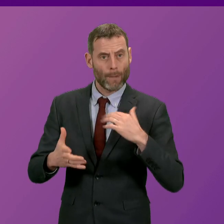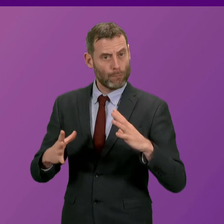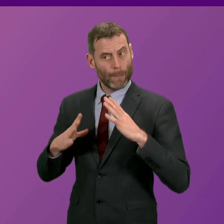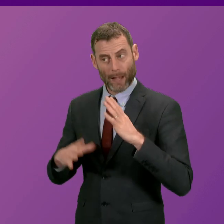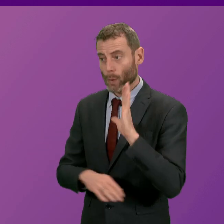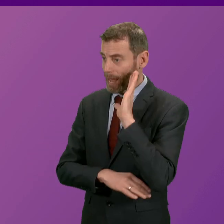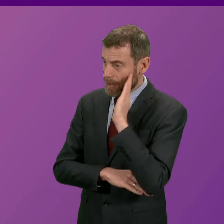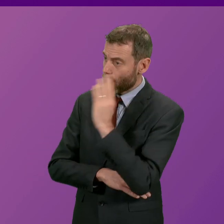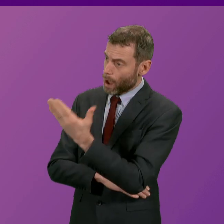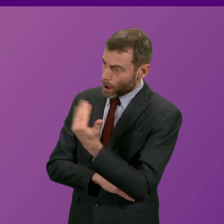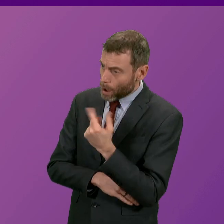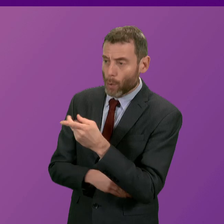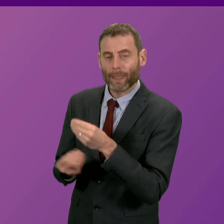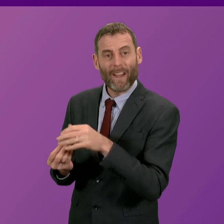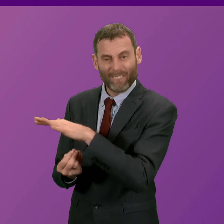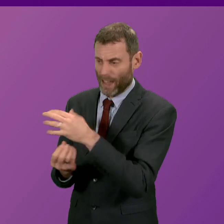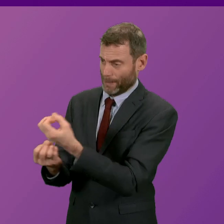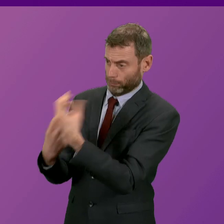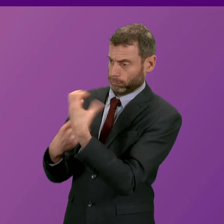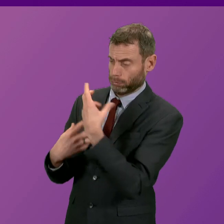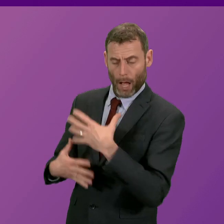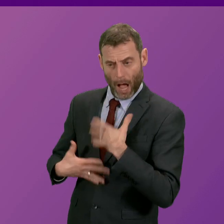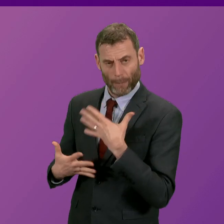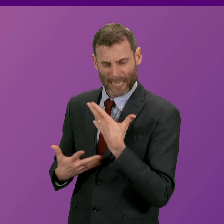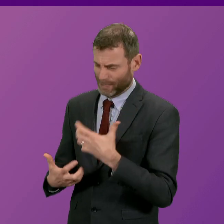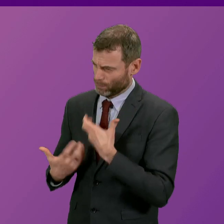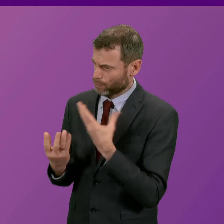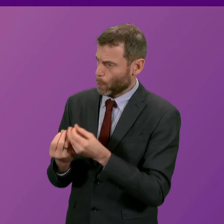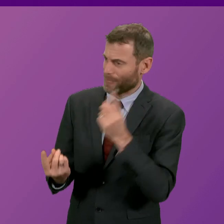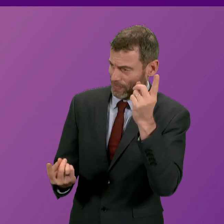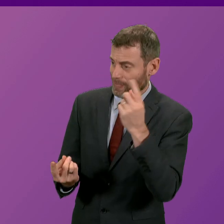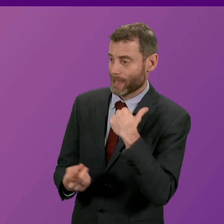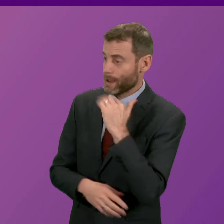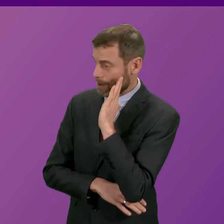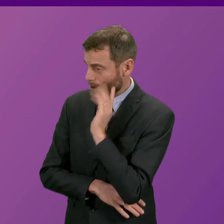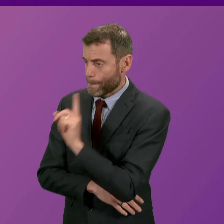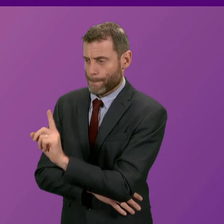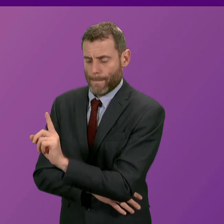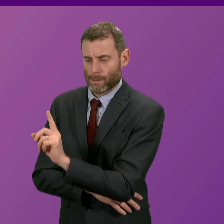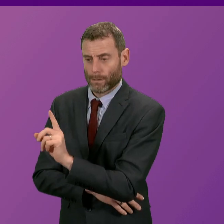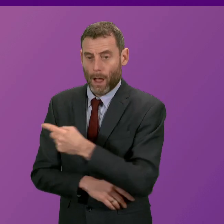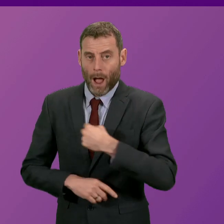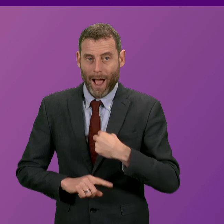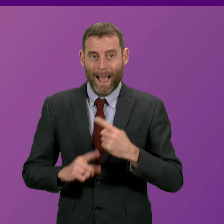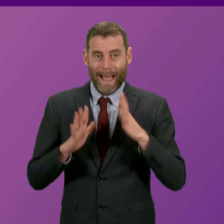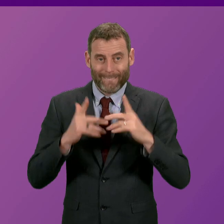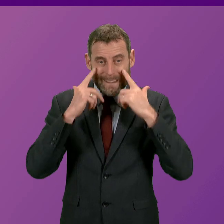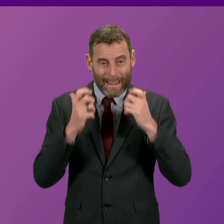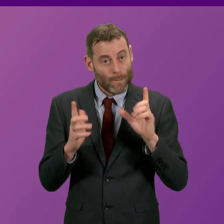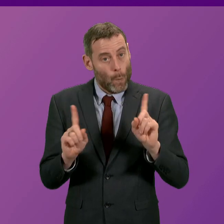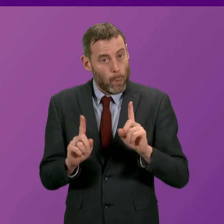There will be limits to what I can do, but if it provides any assistance and support to the family